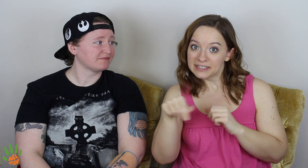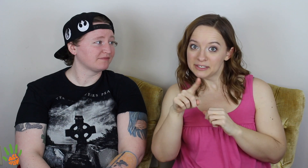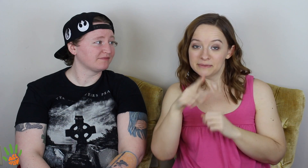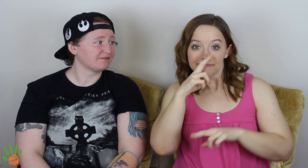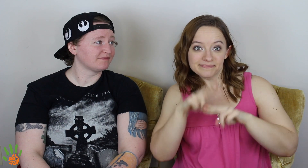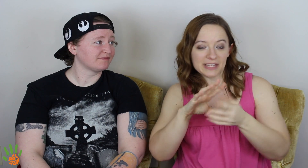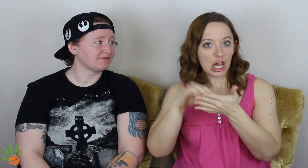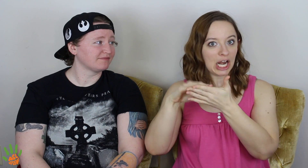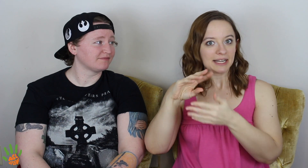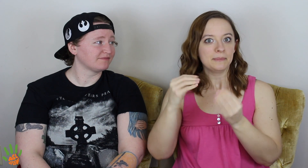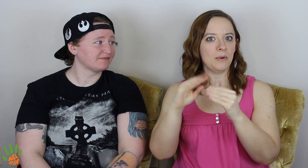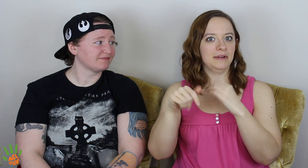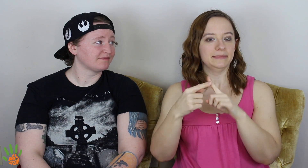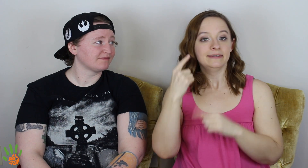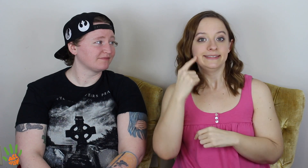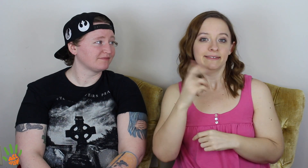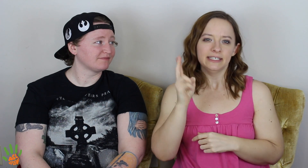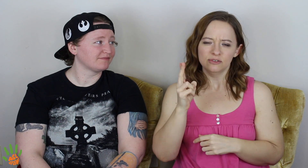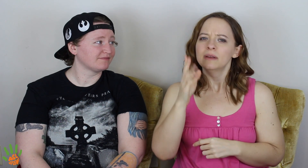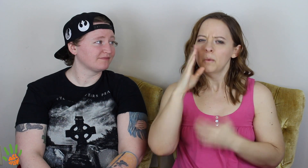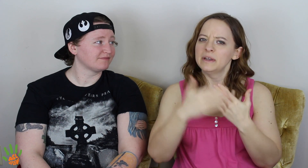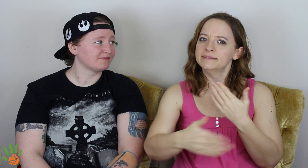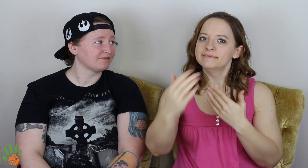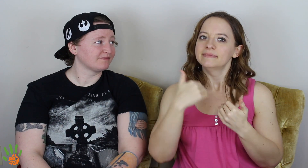Hopefully you guys had fun and learned more about Deaf history.